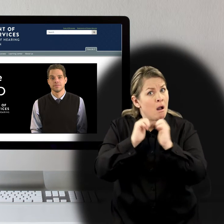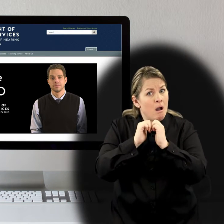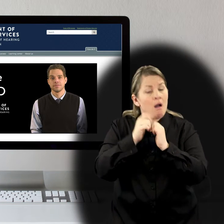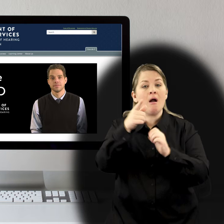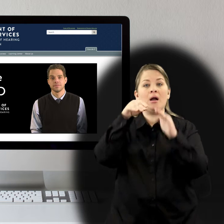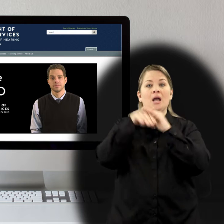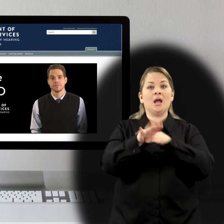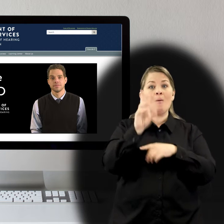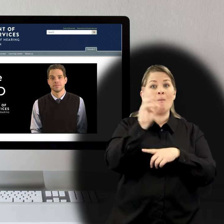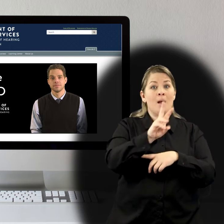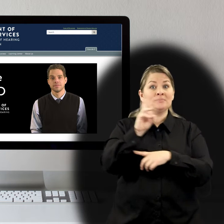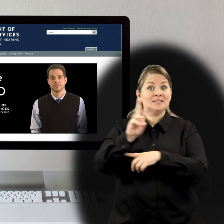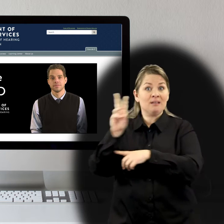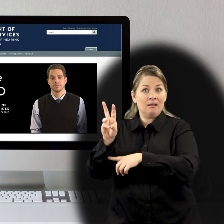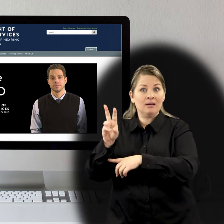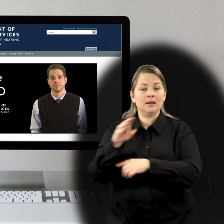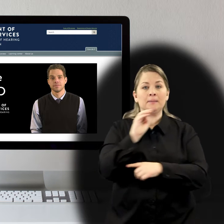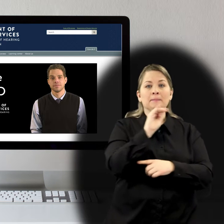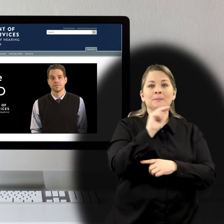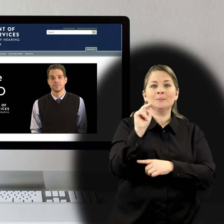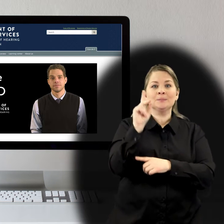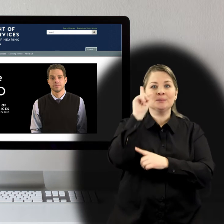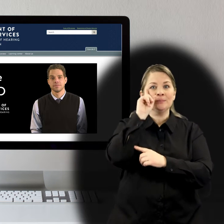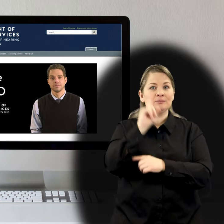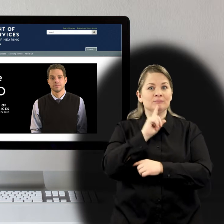You can learn more about your communication options